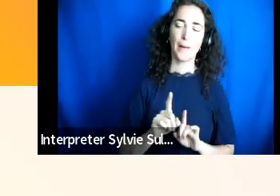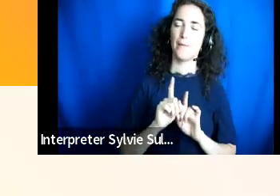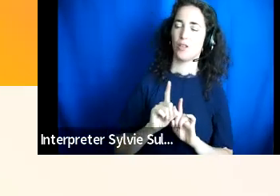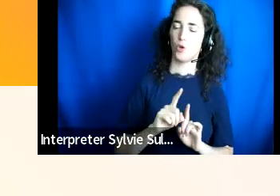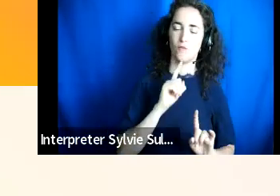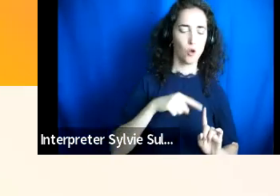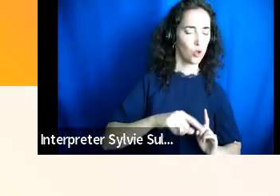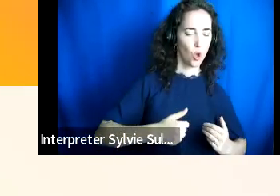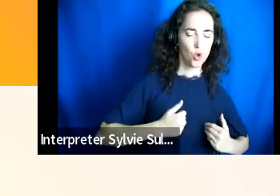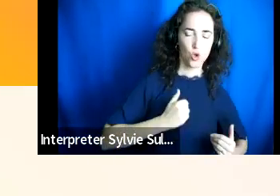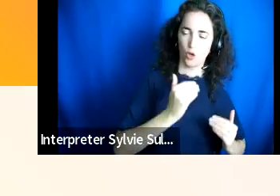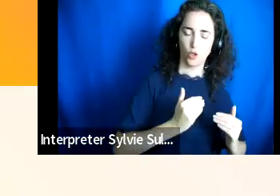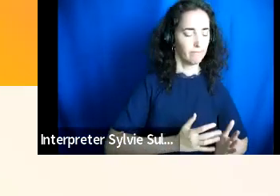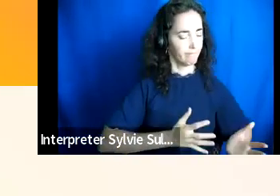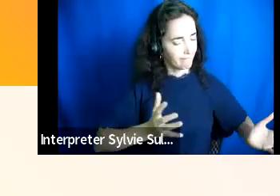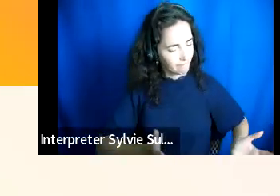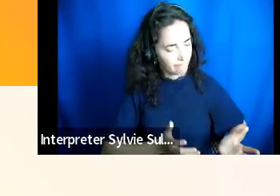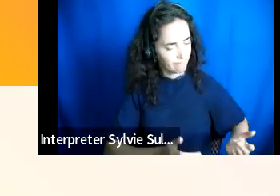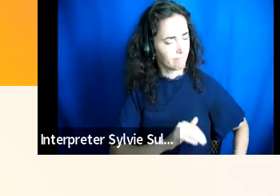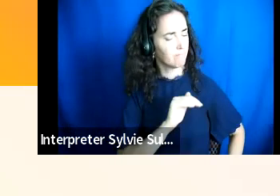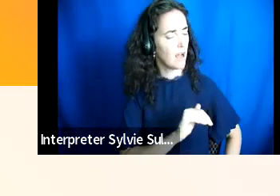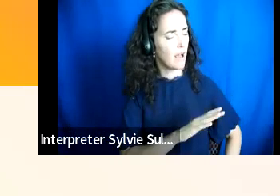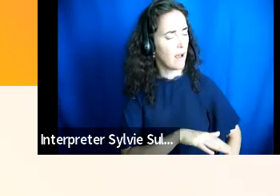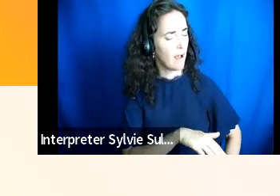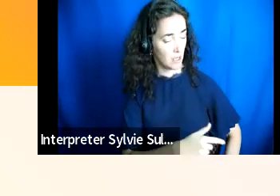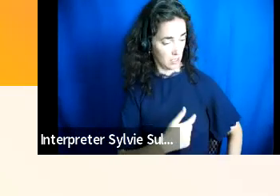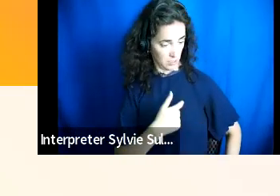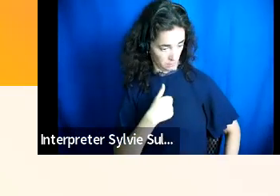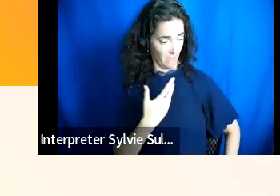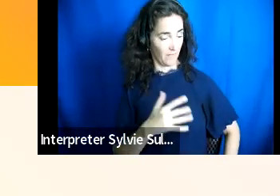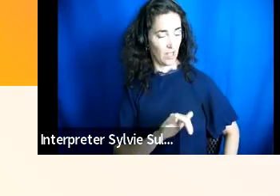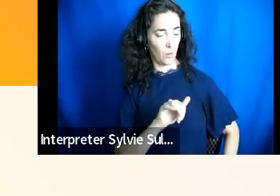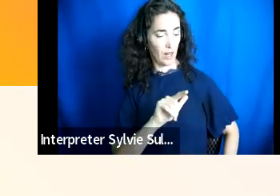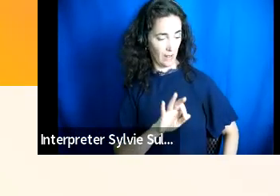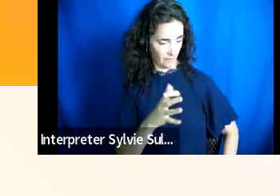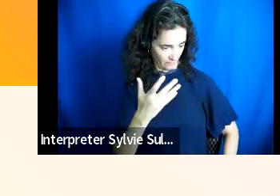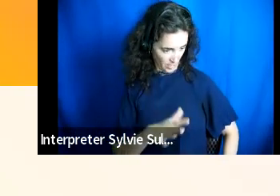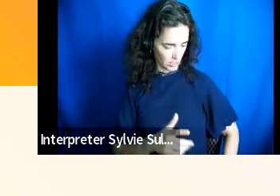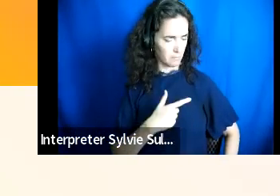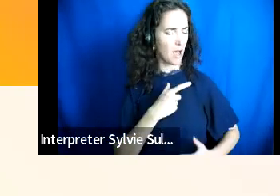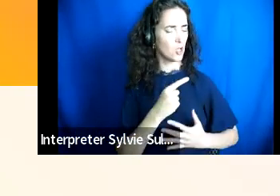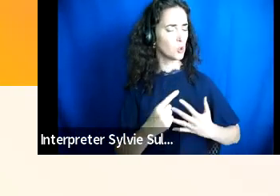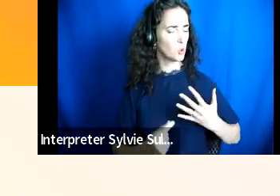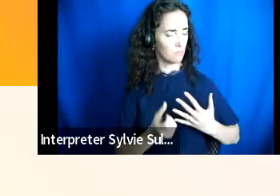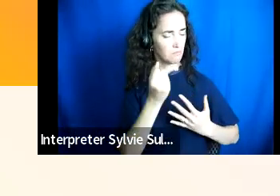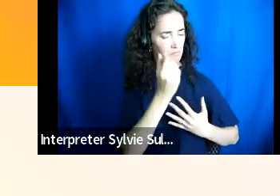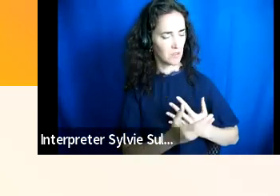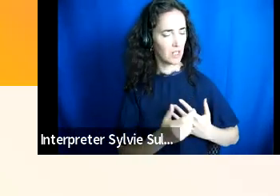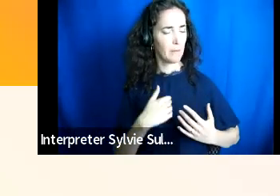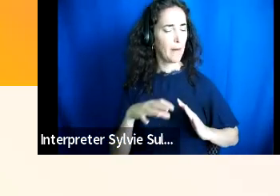And you know. talk about, hey? Since i've been in while up This is what I've done. You know, with my life. This is what I chose to do.